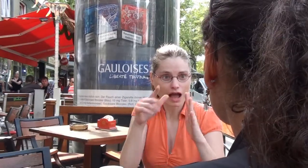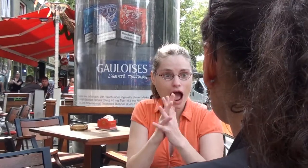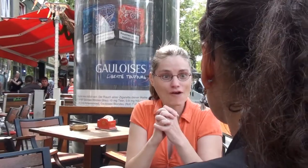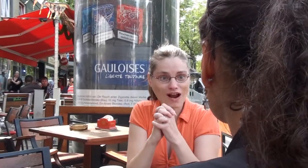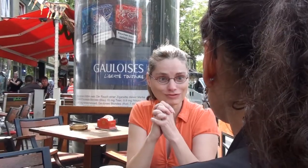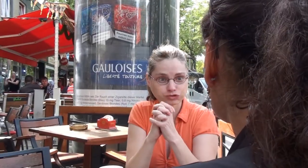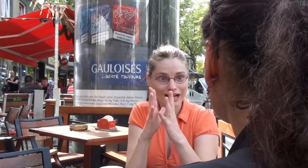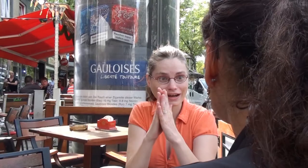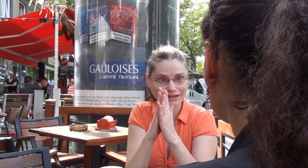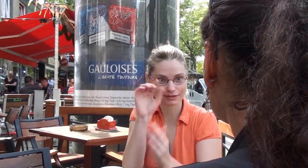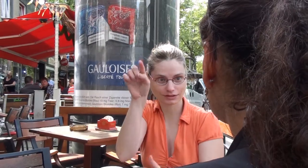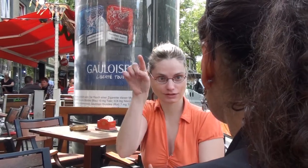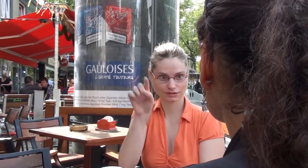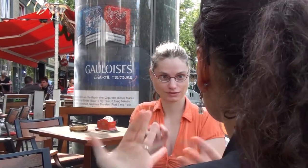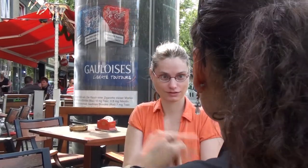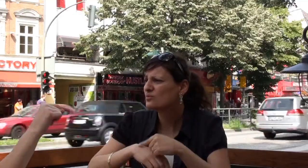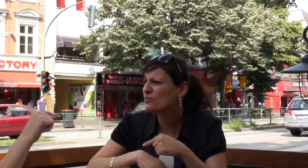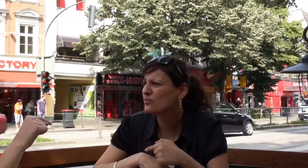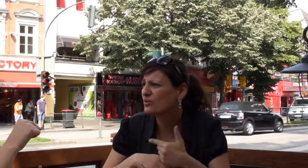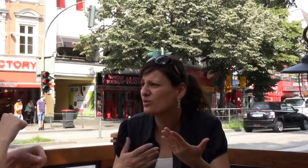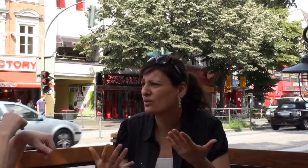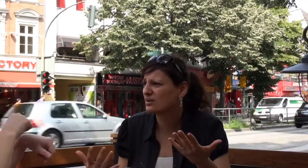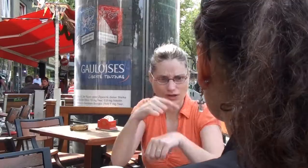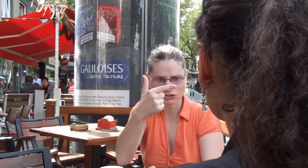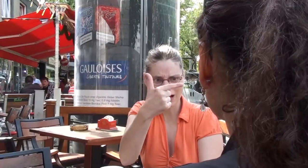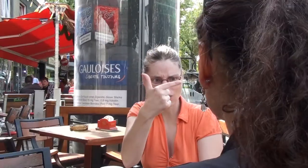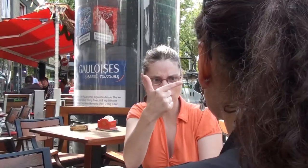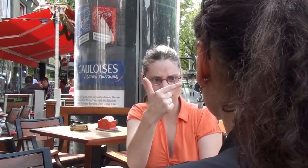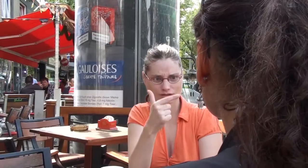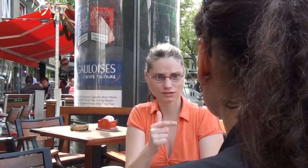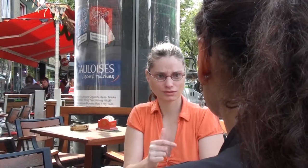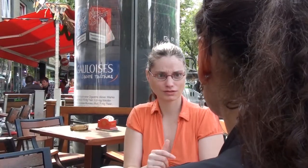Protestant congregation. At what time? At 2 o'clock.